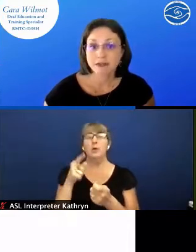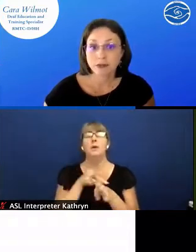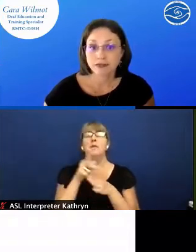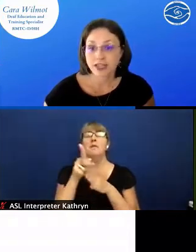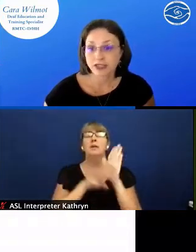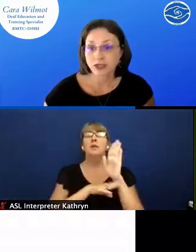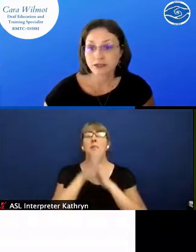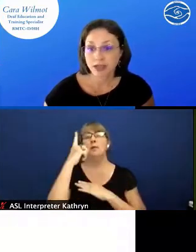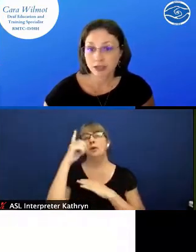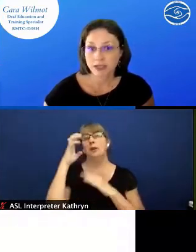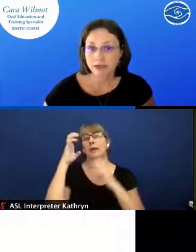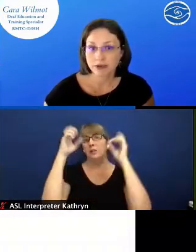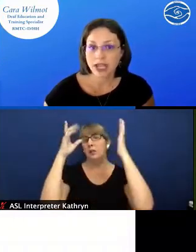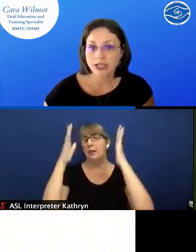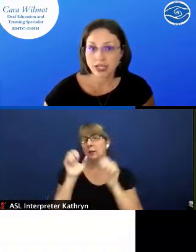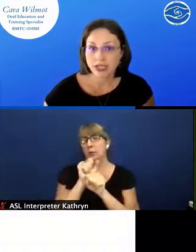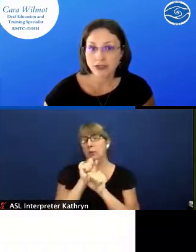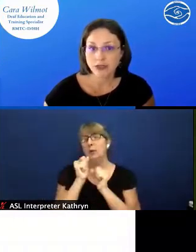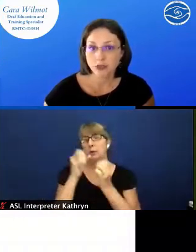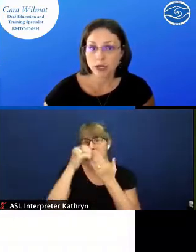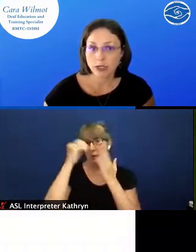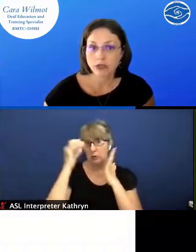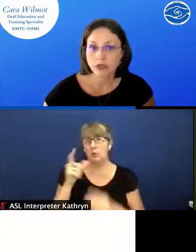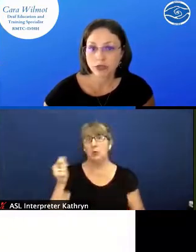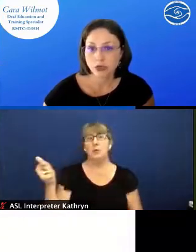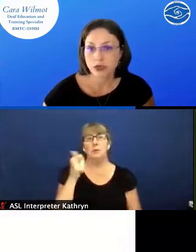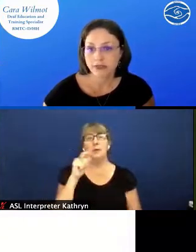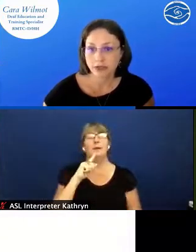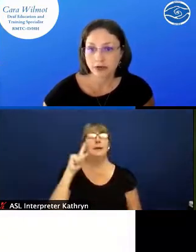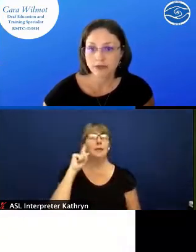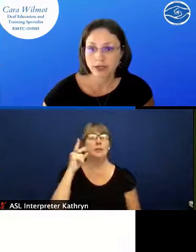professional development for educators, working with students who are deaf and hard of hearing.